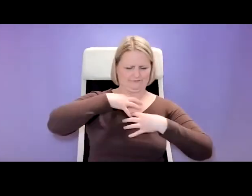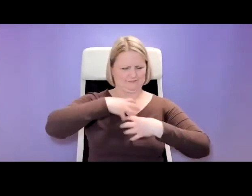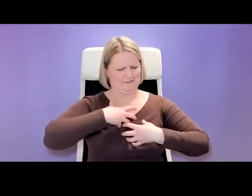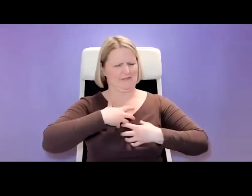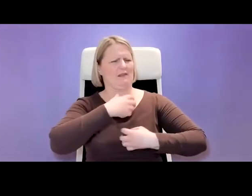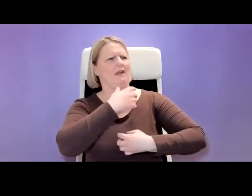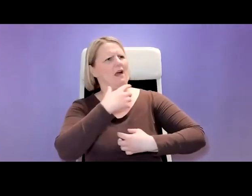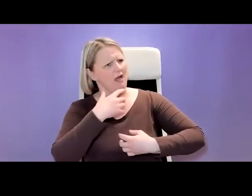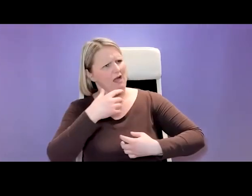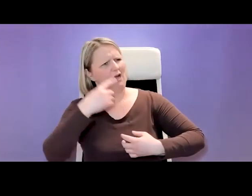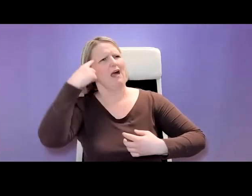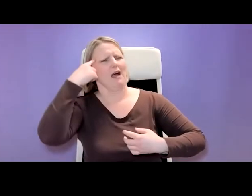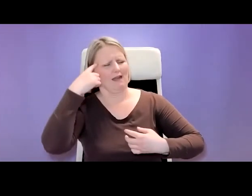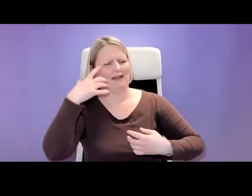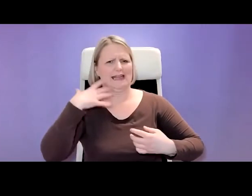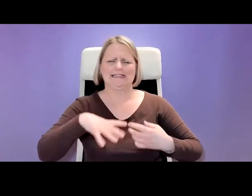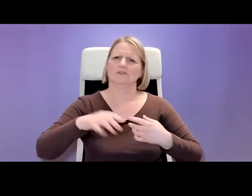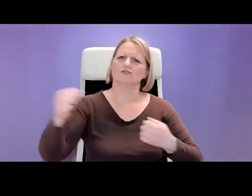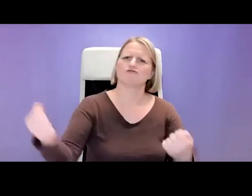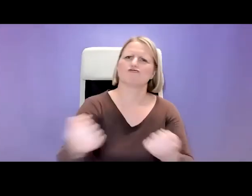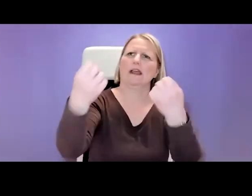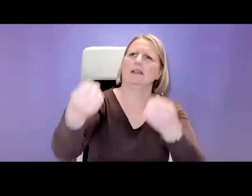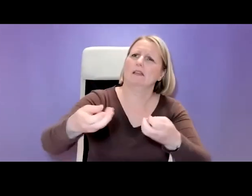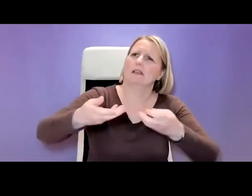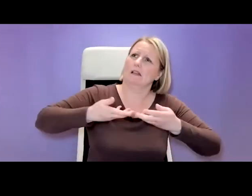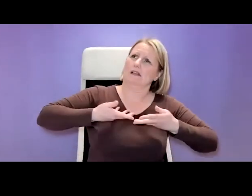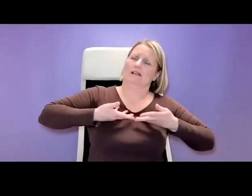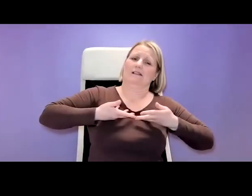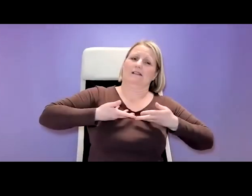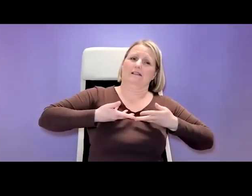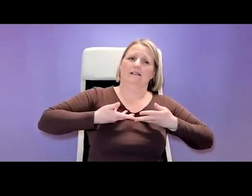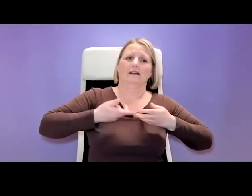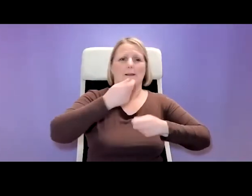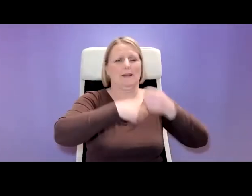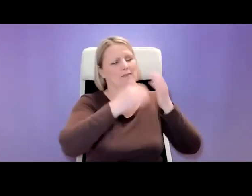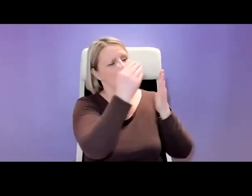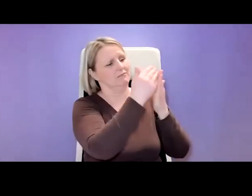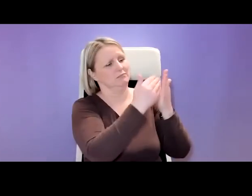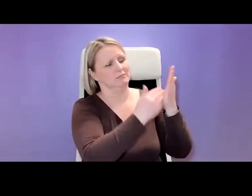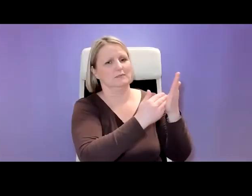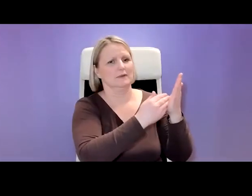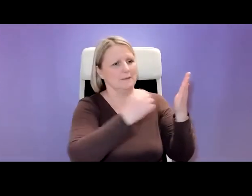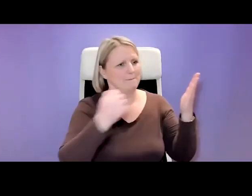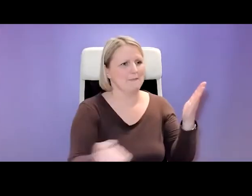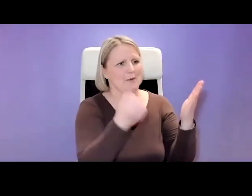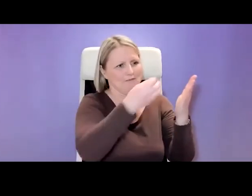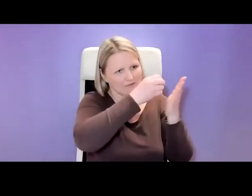into the strength, prowess and possession of the liturgy of the powerful in this eon.